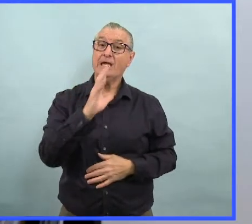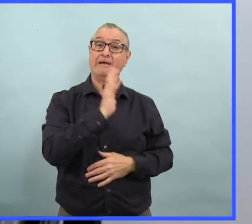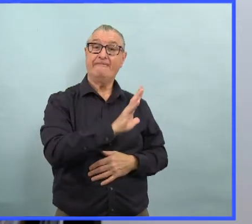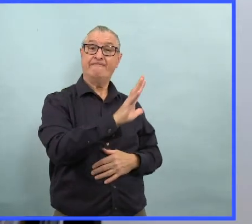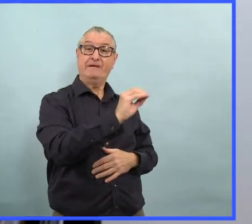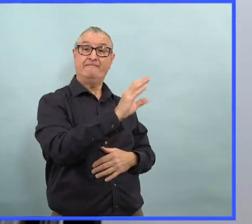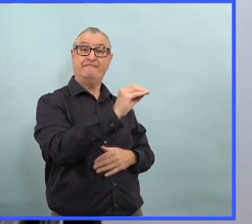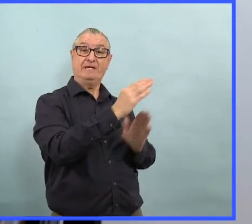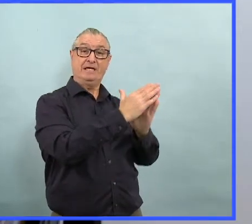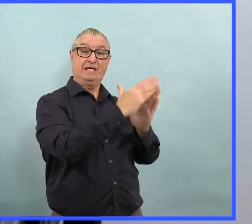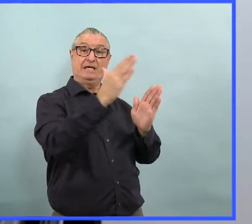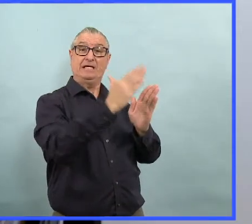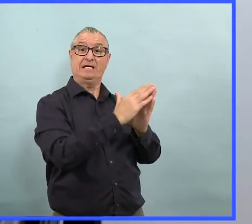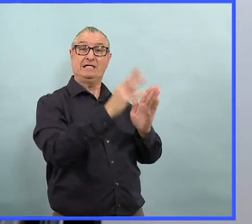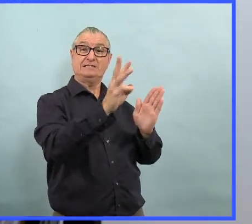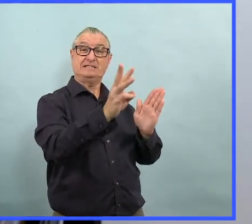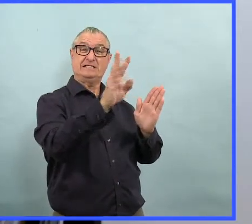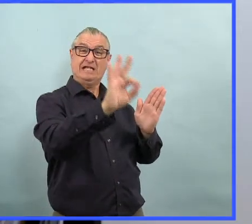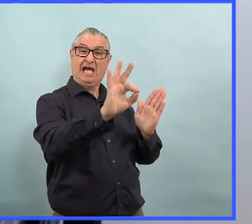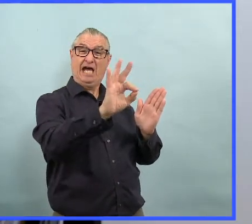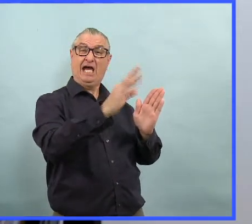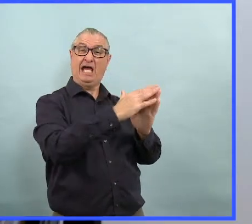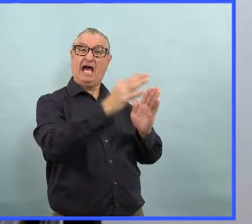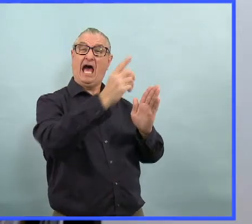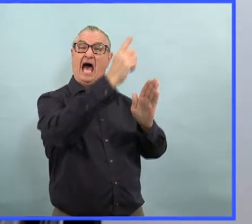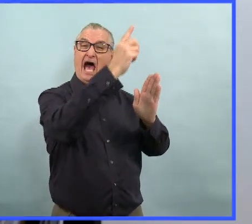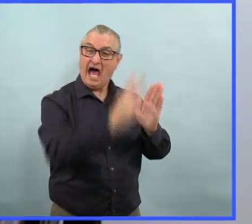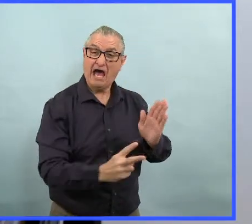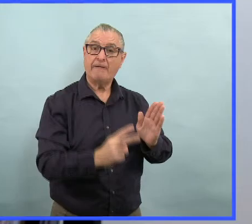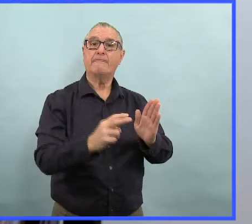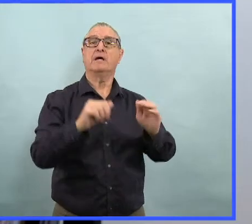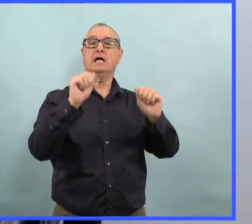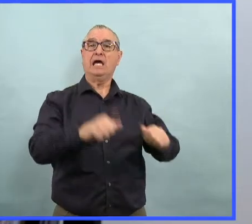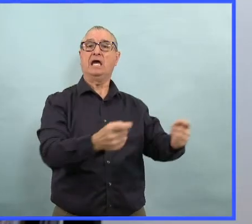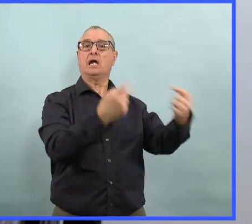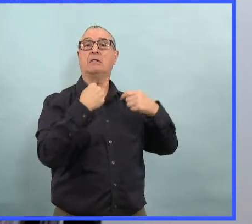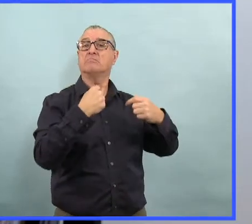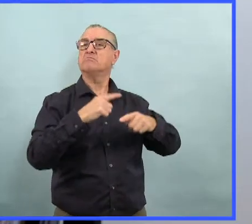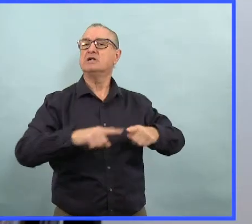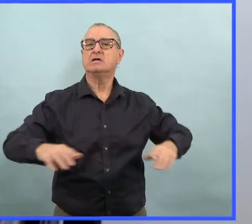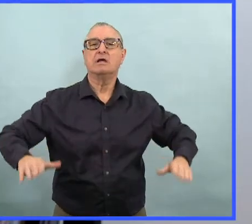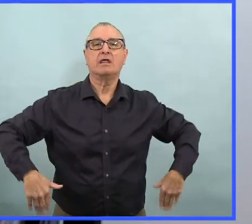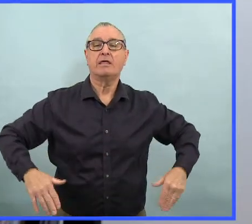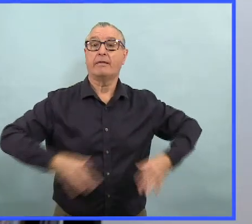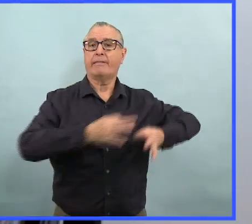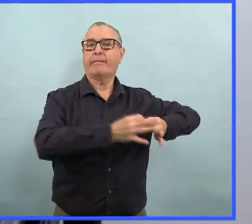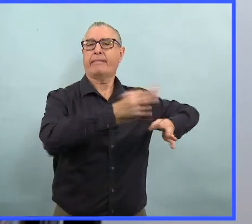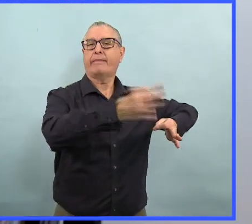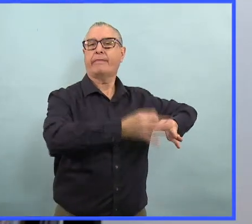it i know that many people in this age group are healthy living productive vibrant lives in